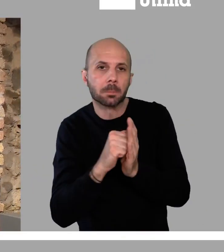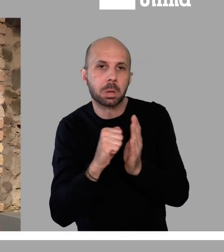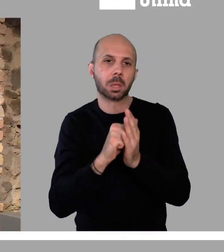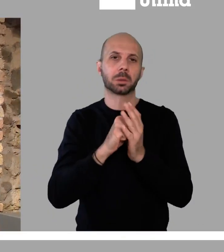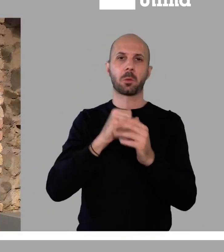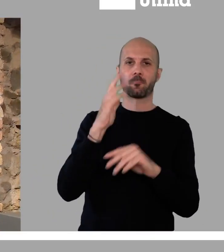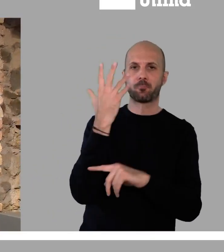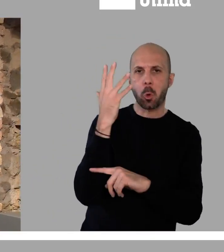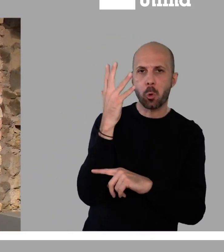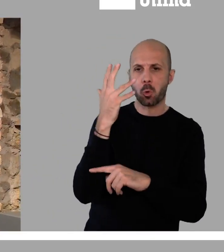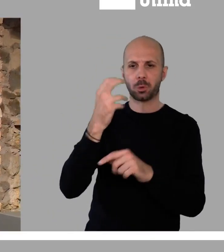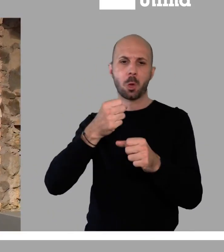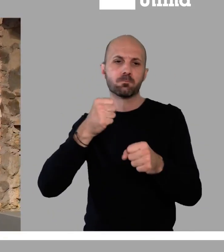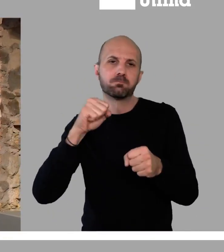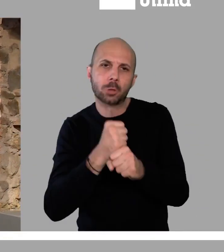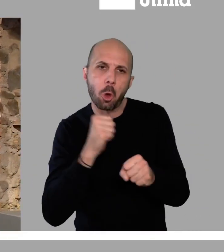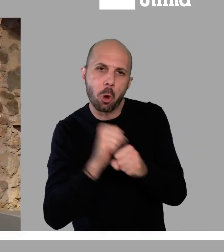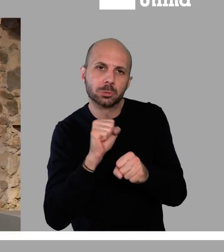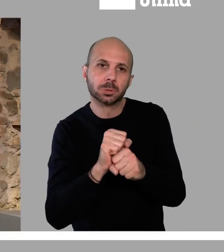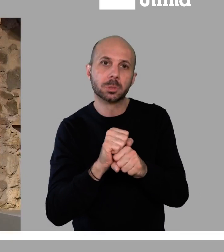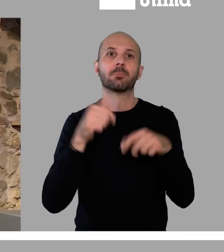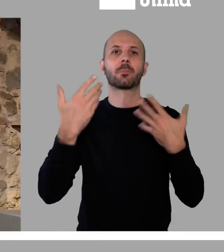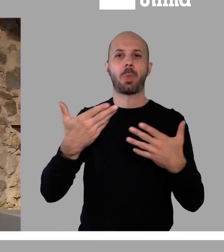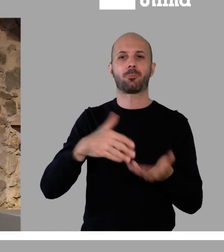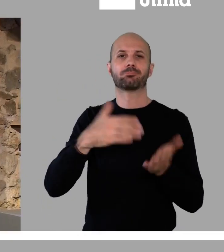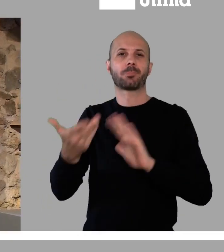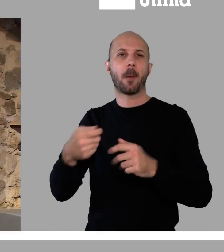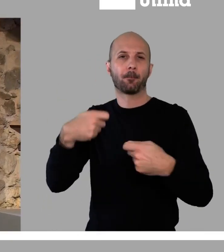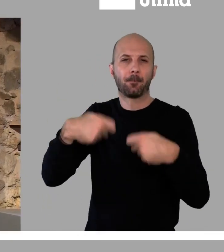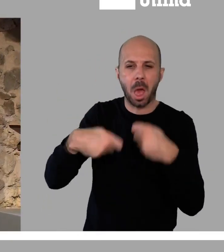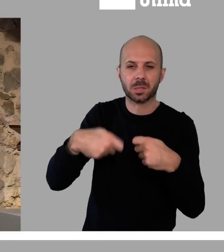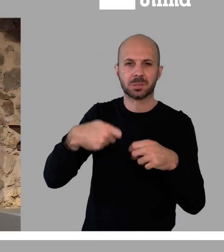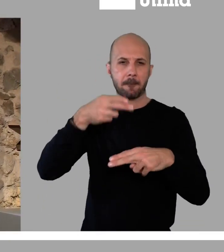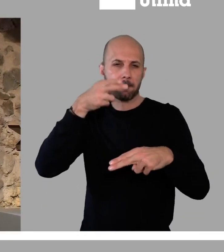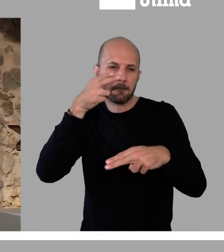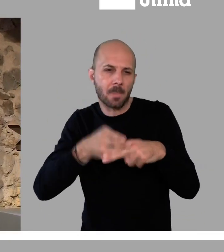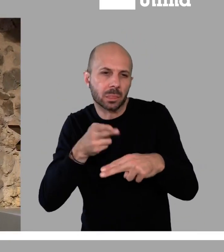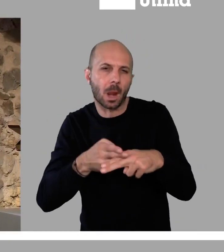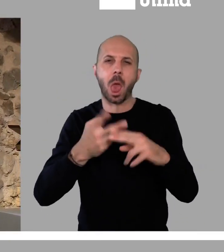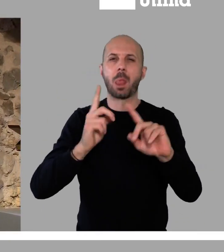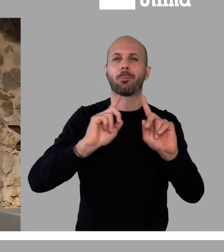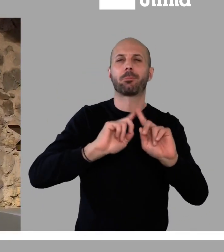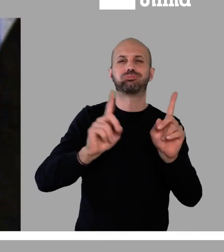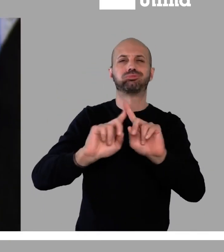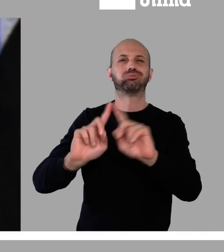A tactile reading allows us to immediately perceive the cold of the material